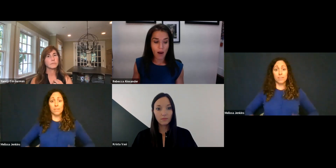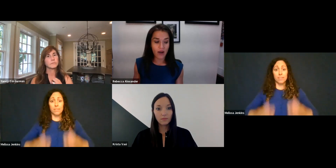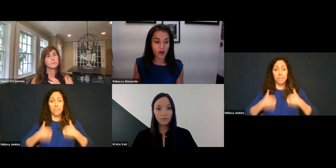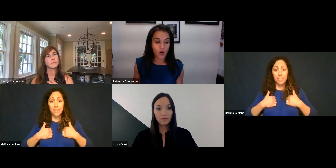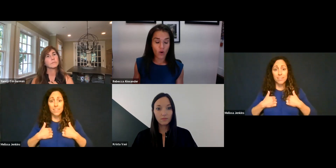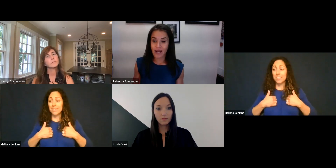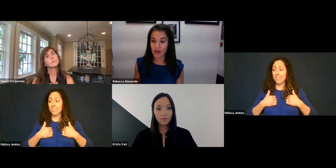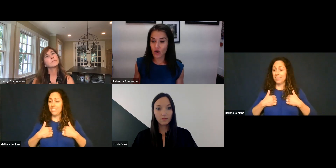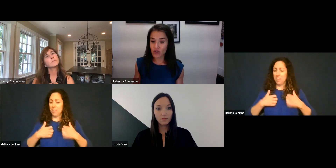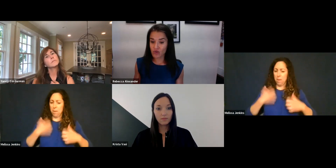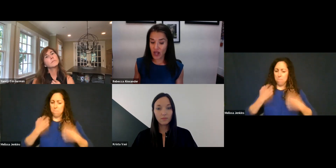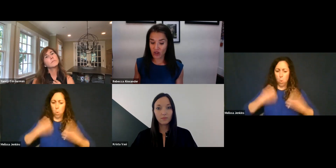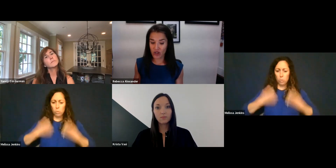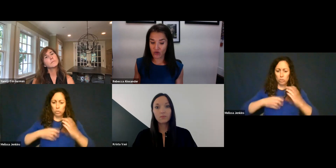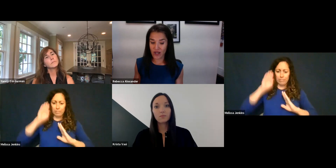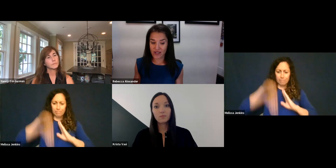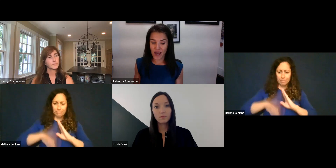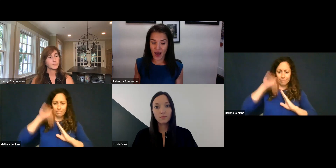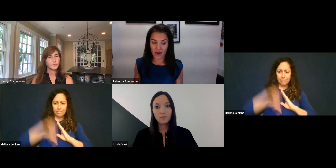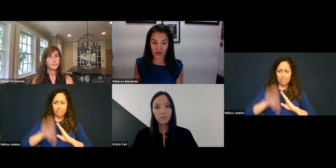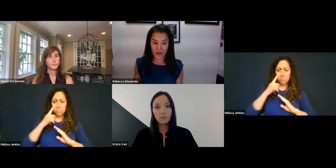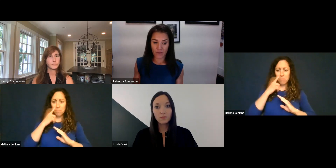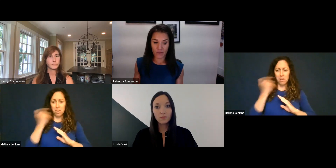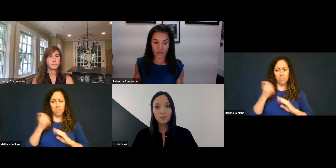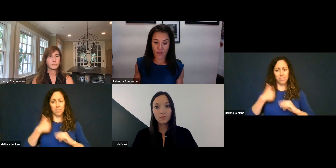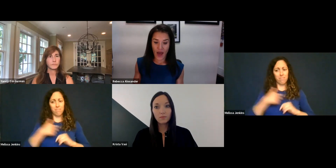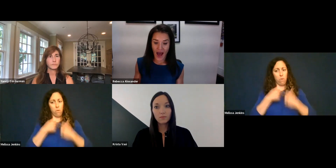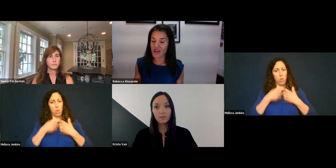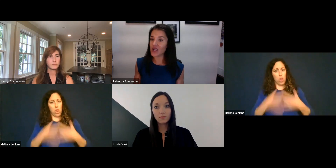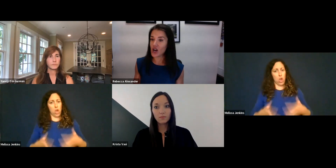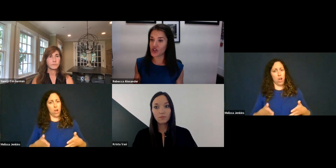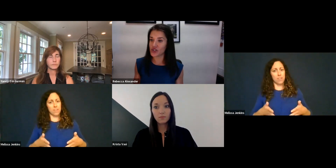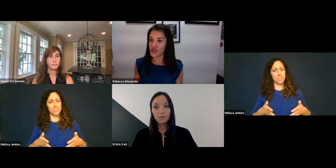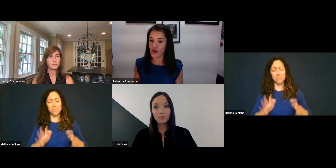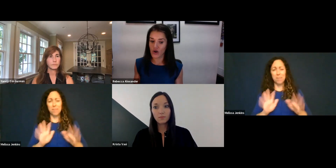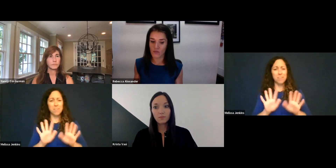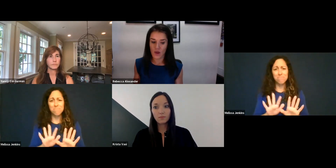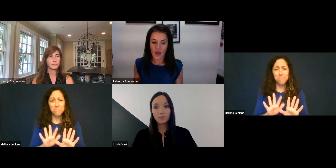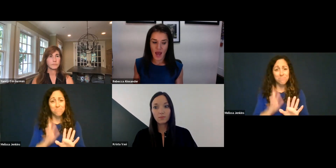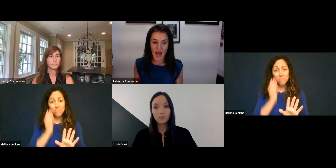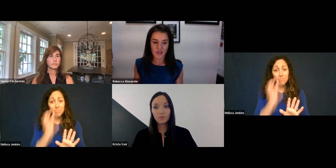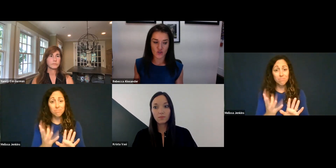But what I can also tell you is that, having Usher syndrome has